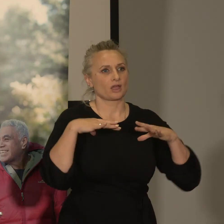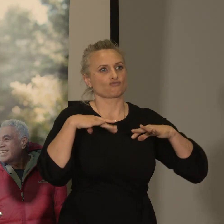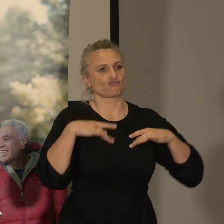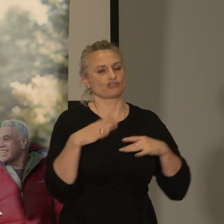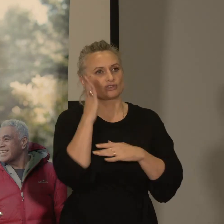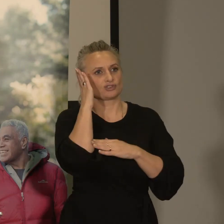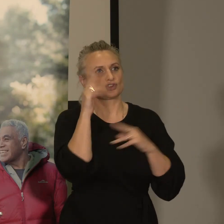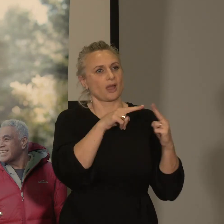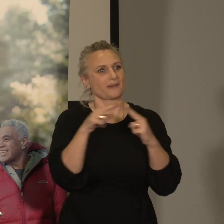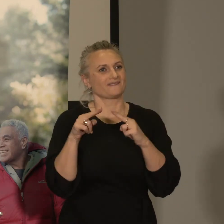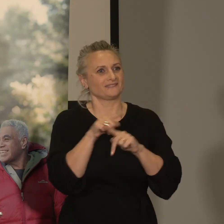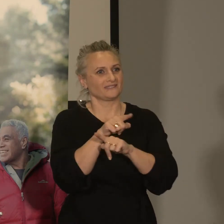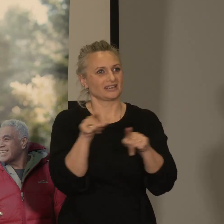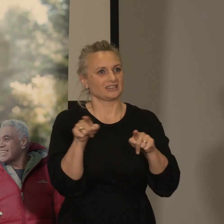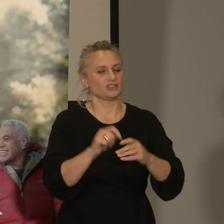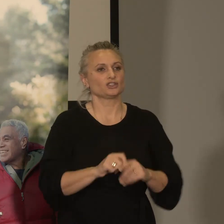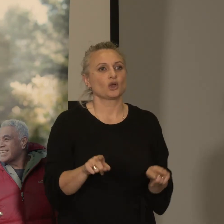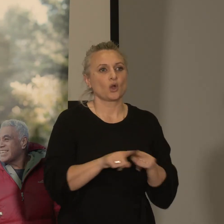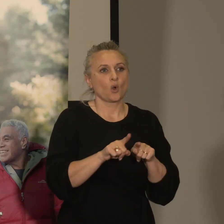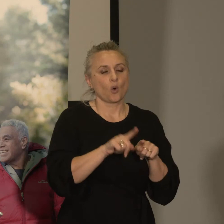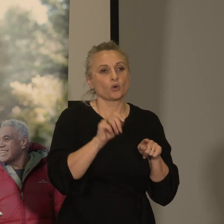aged residential care facilities. We also boosting